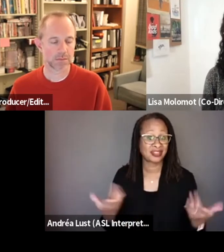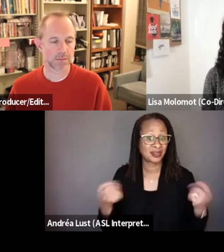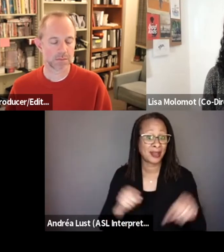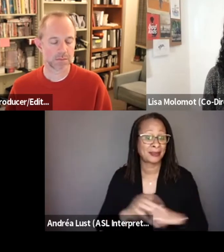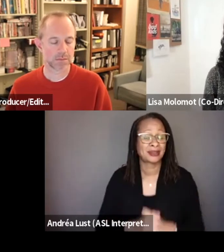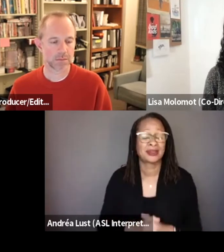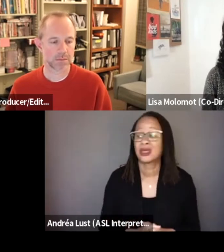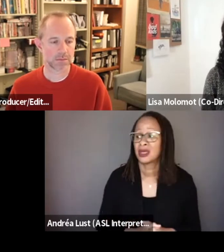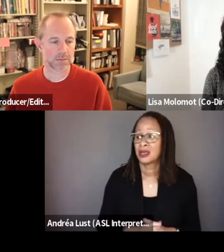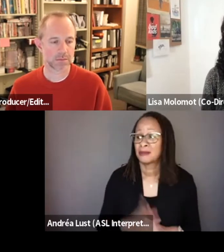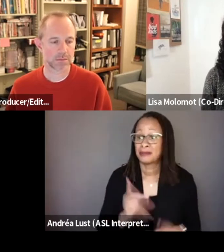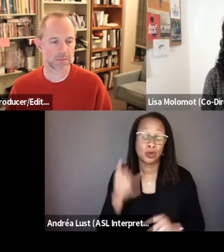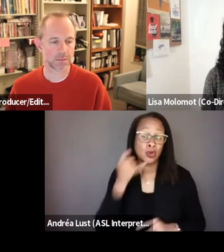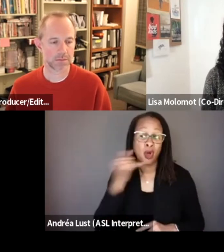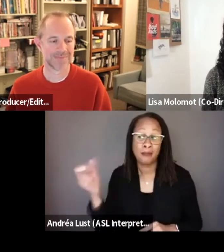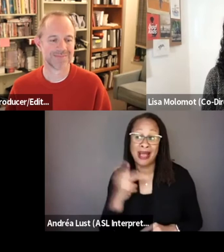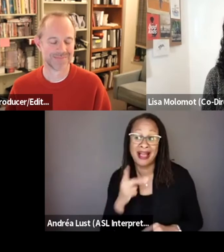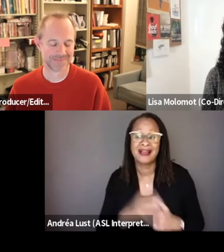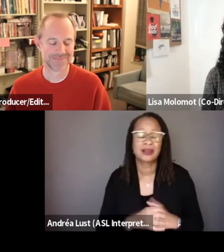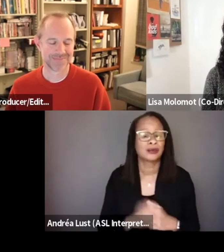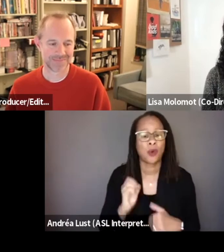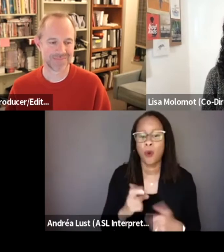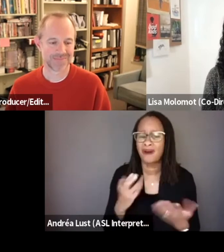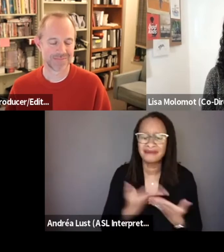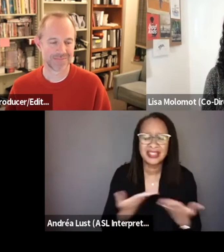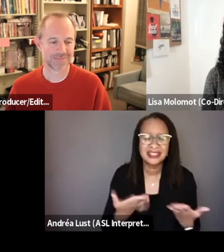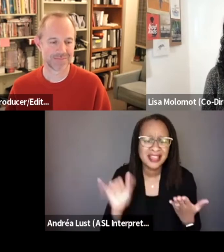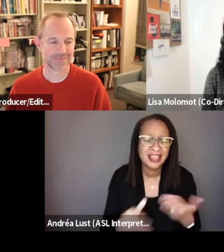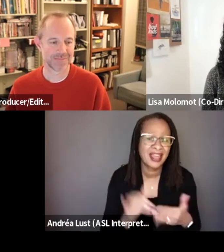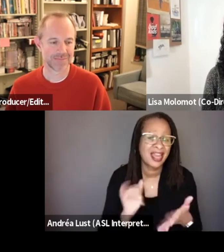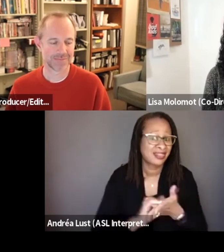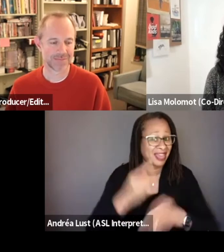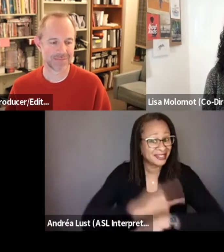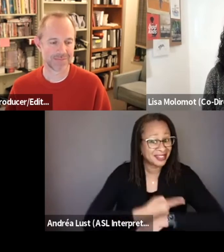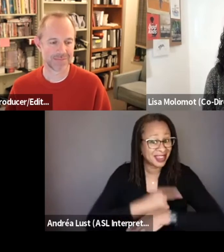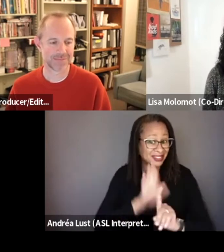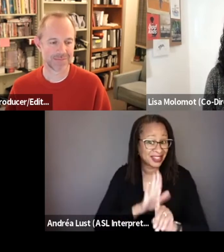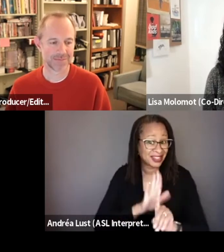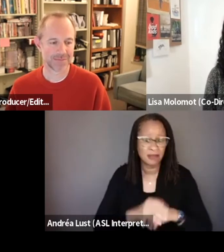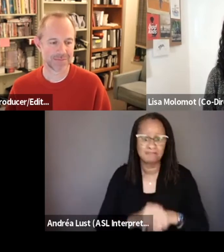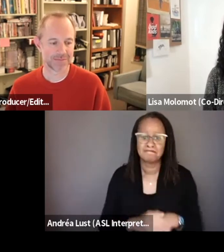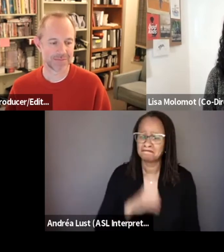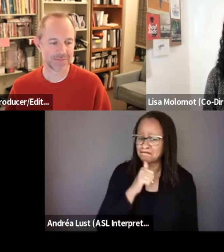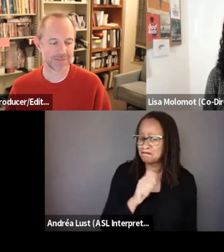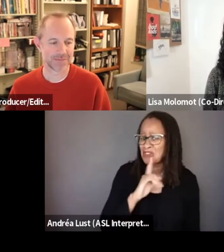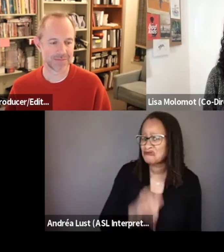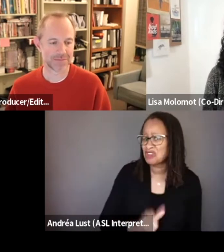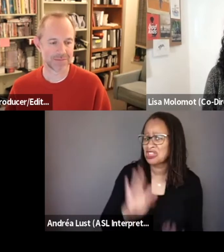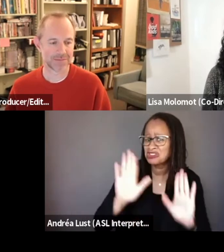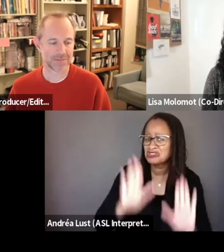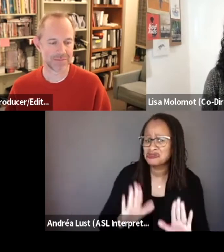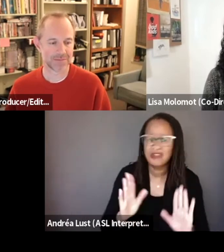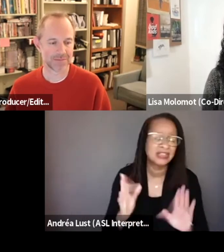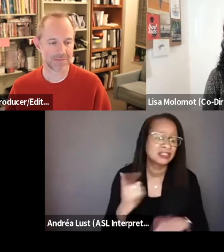for people to call us back or, you know, things like that. And that day, it just wasn't a great day. Nothing much was happening.